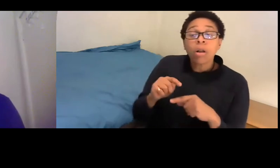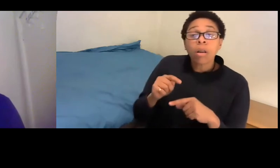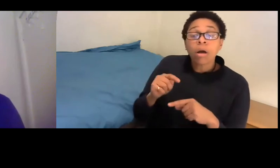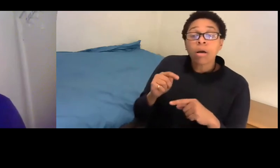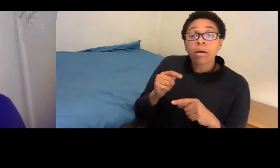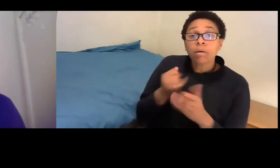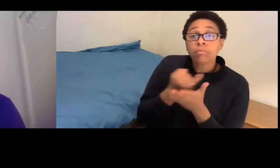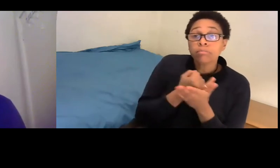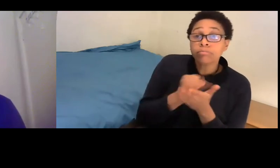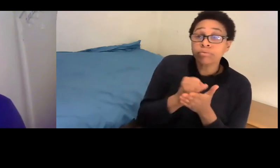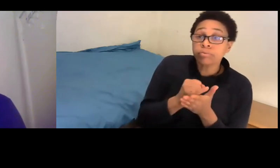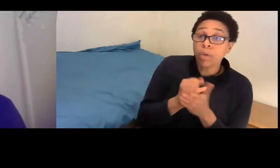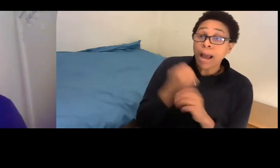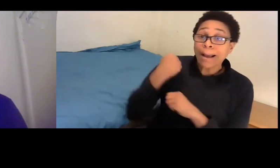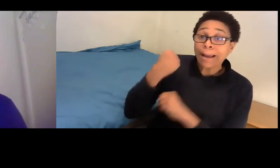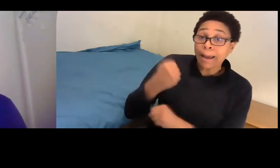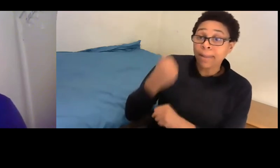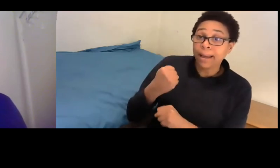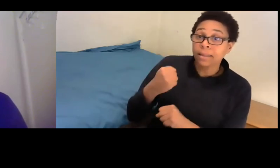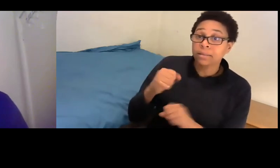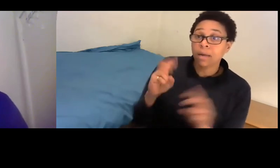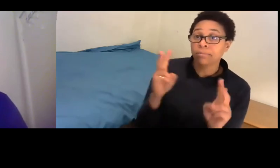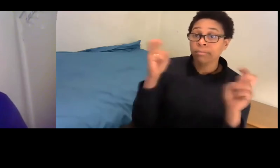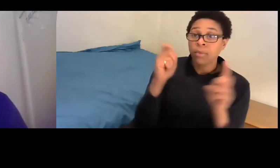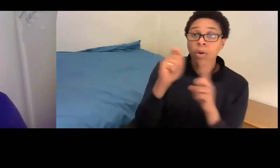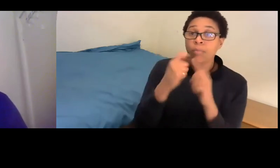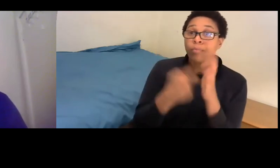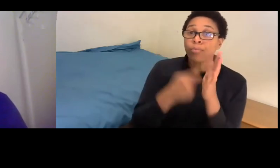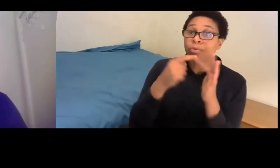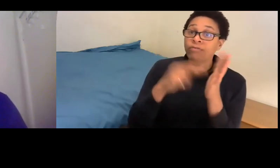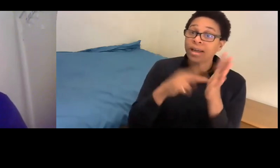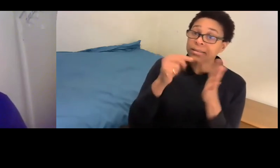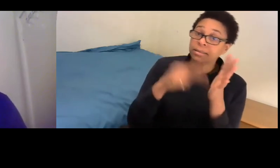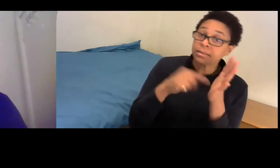under the spotlight all the time, where, you know, one of